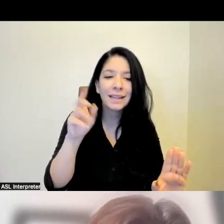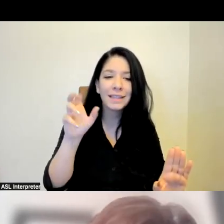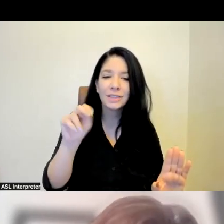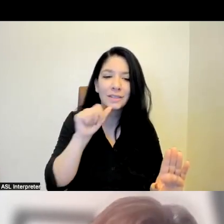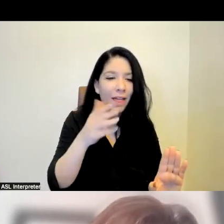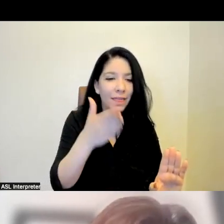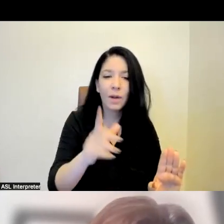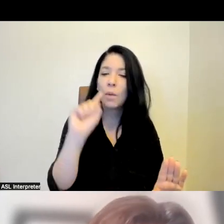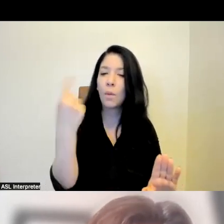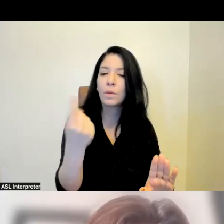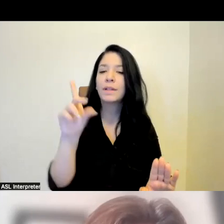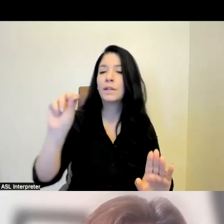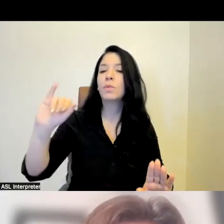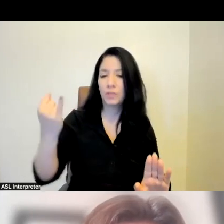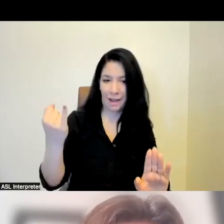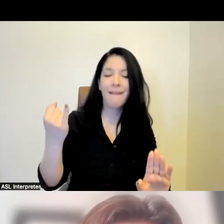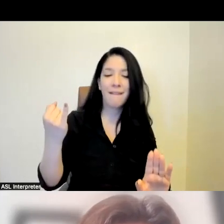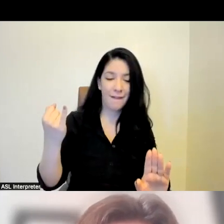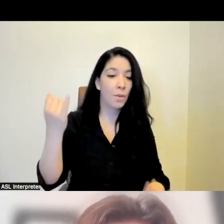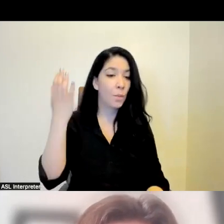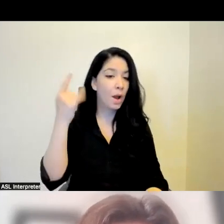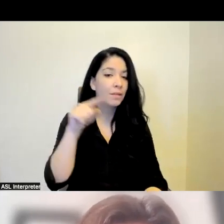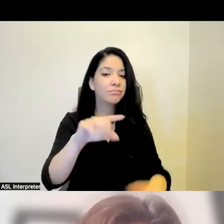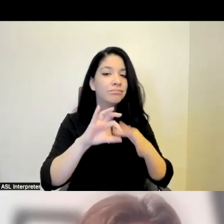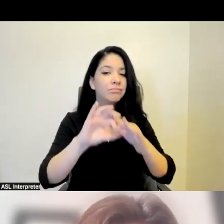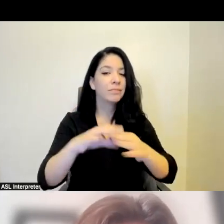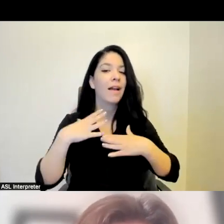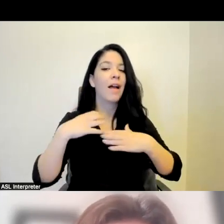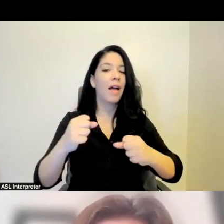DOJ citations. Because we are talking about healthcare. But it's also true in employment.